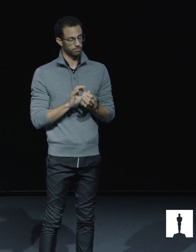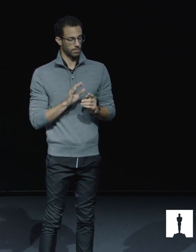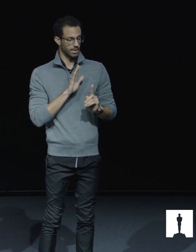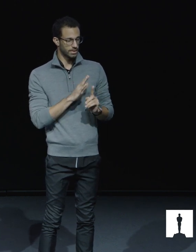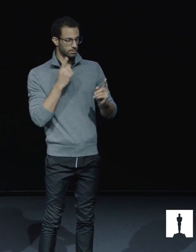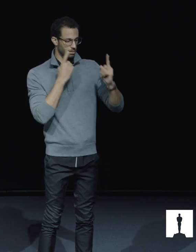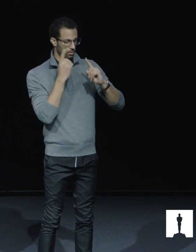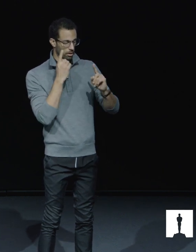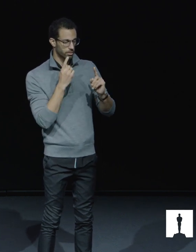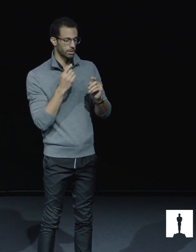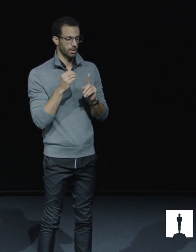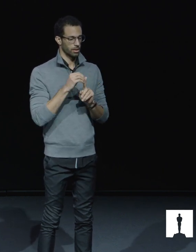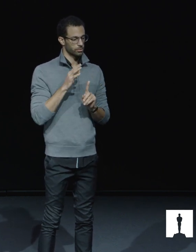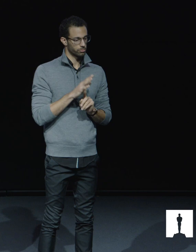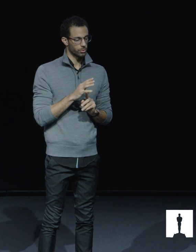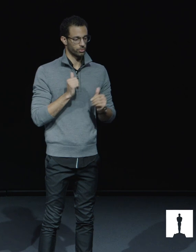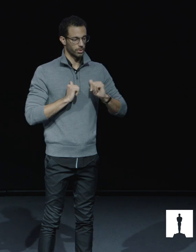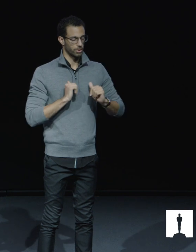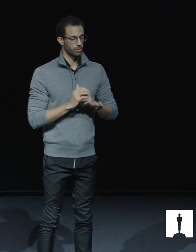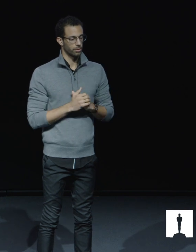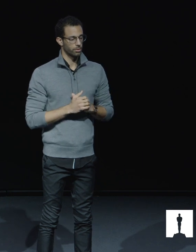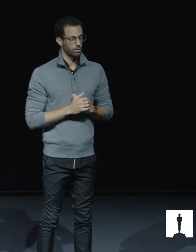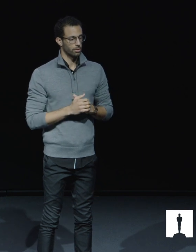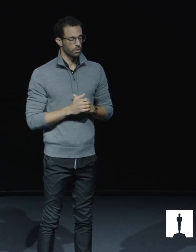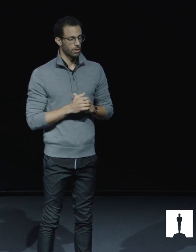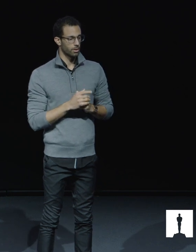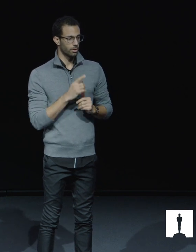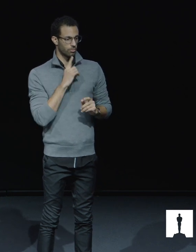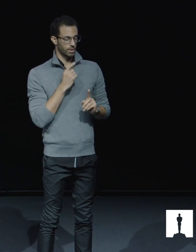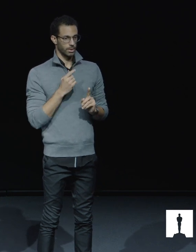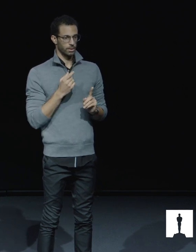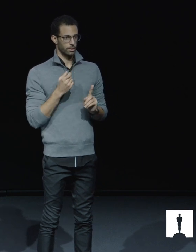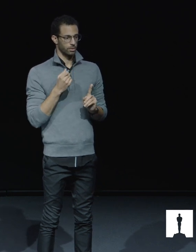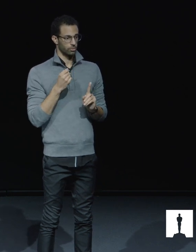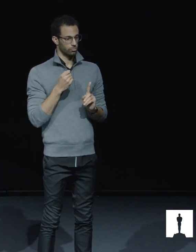theater, it triggered for him what became a serious preoccupation throughout his life,